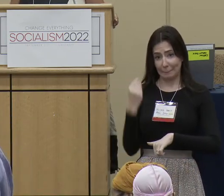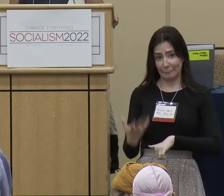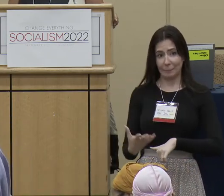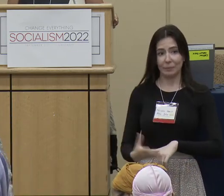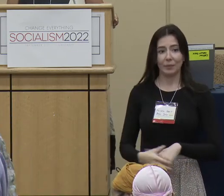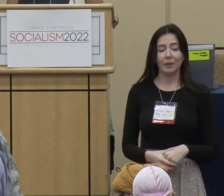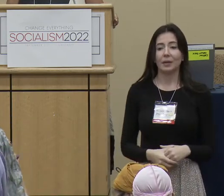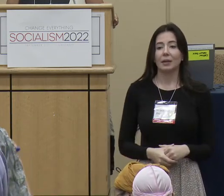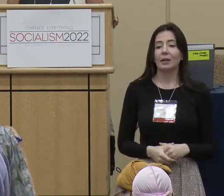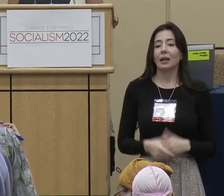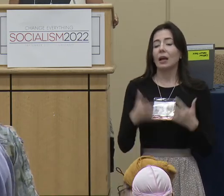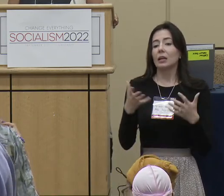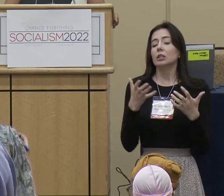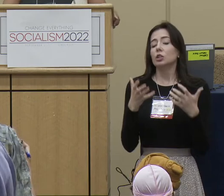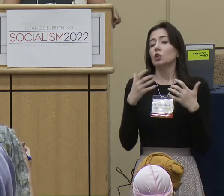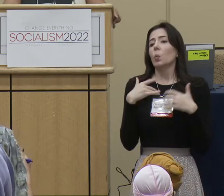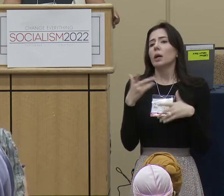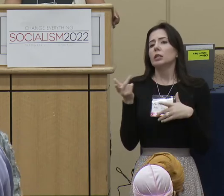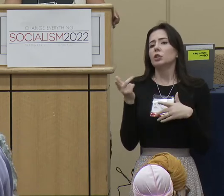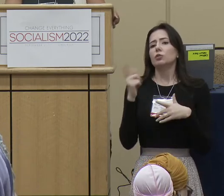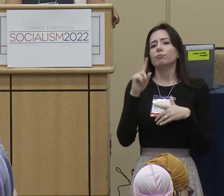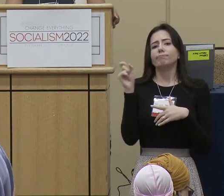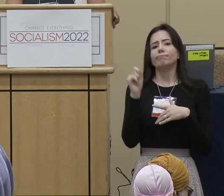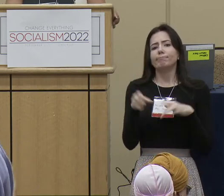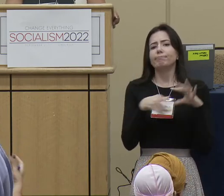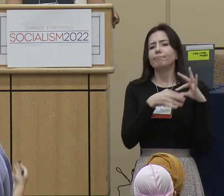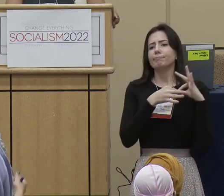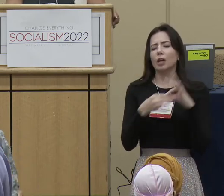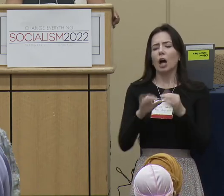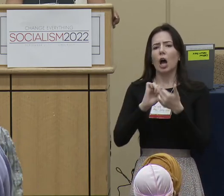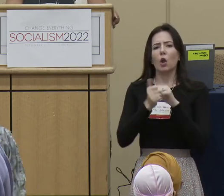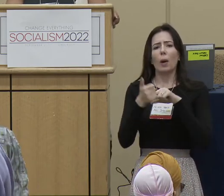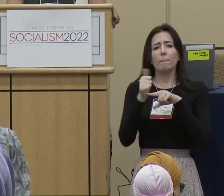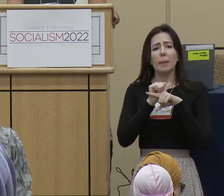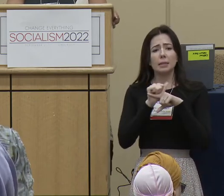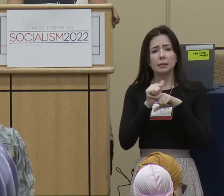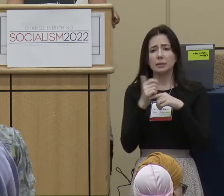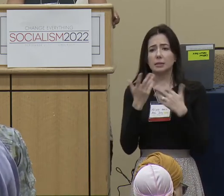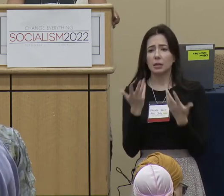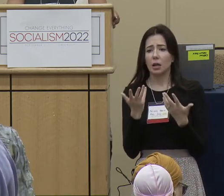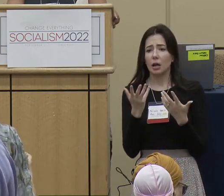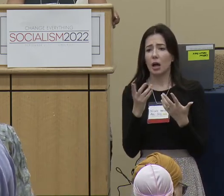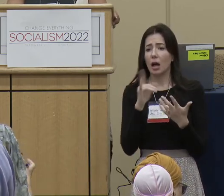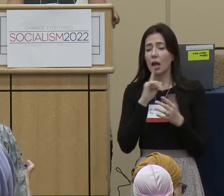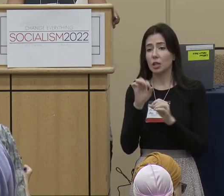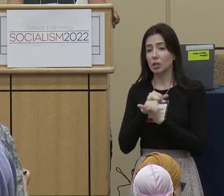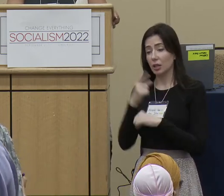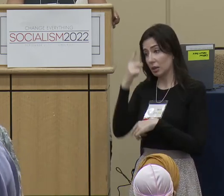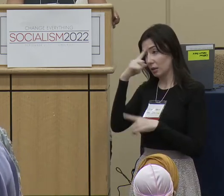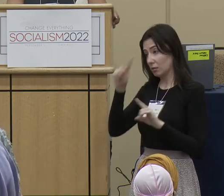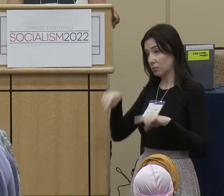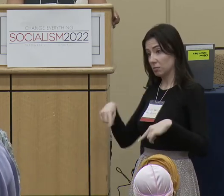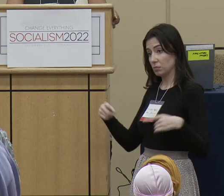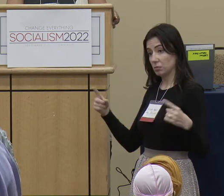Why are people nervous? Probably in the friendliest room you've been in a long time.